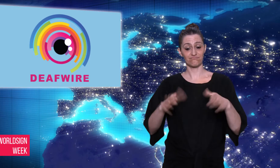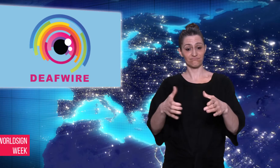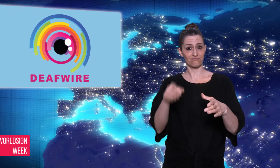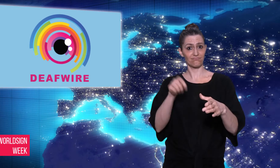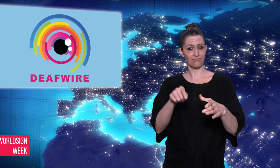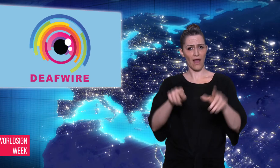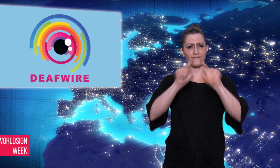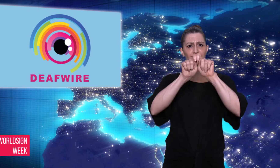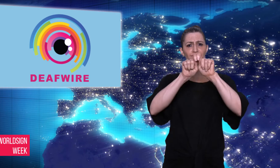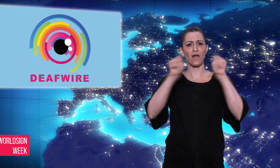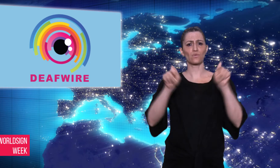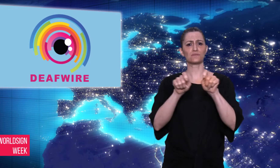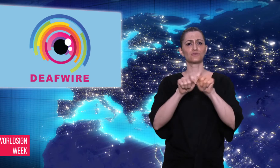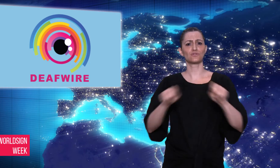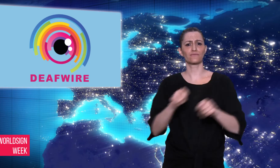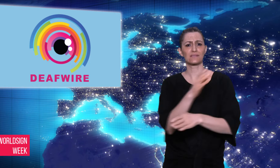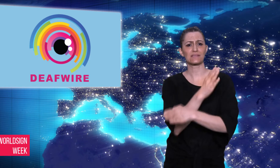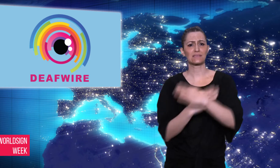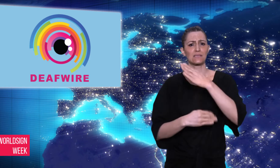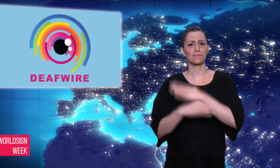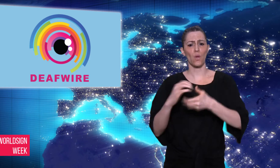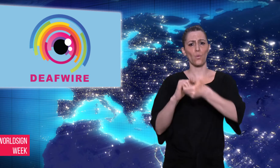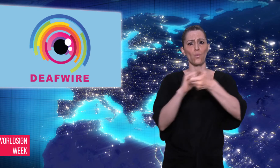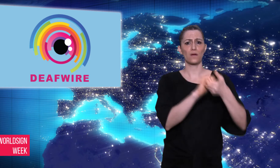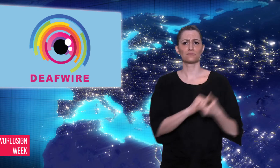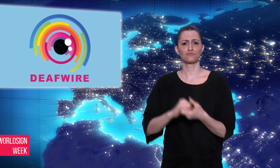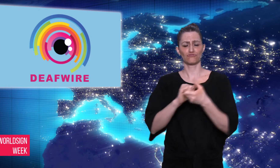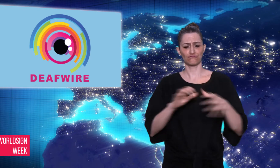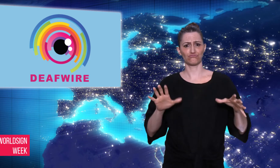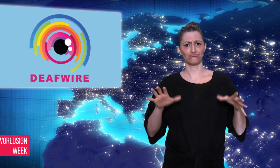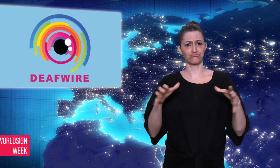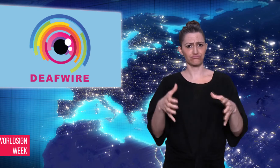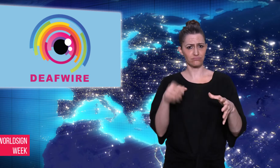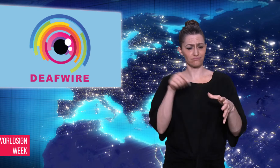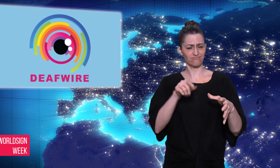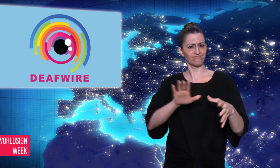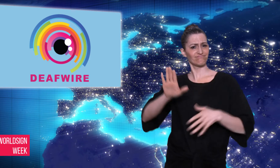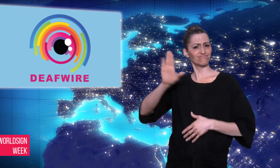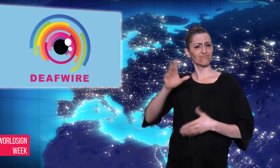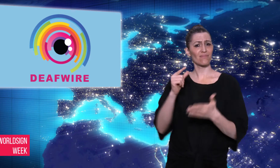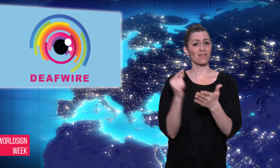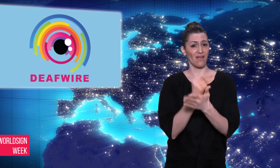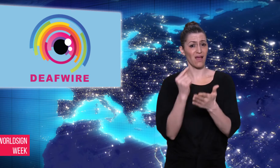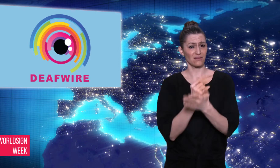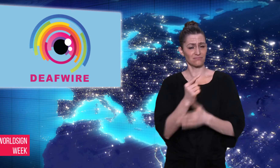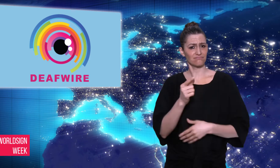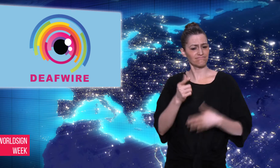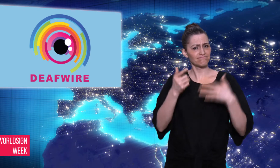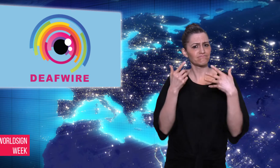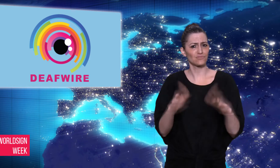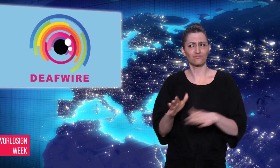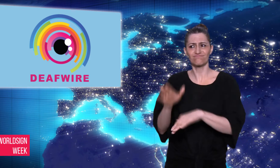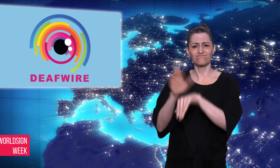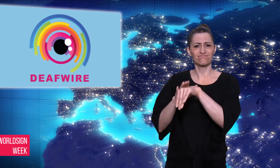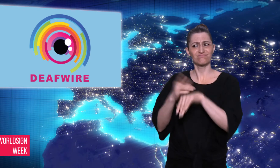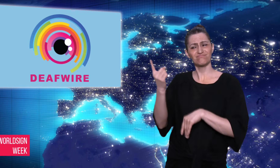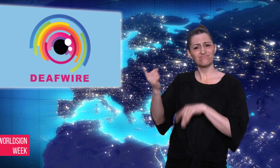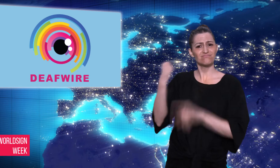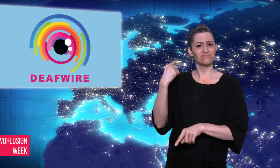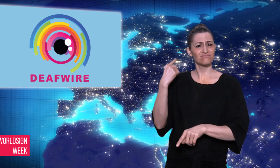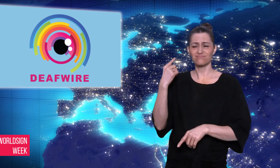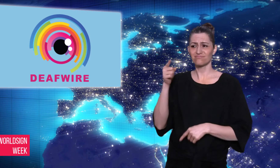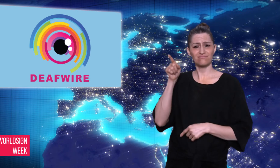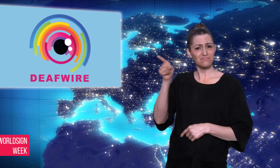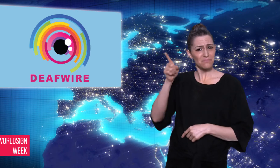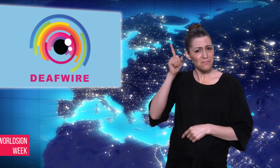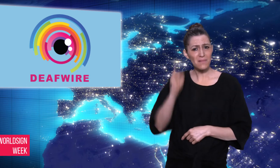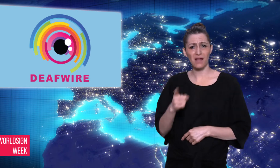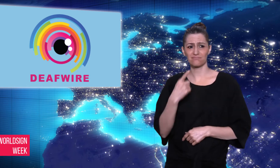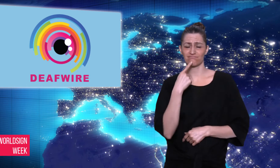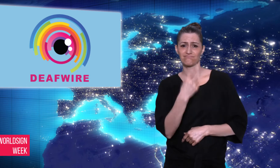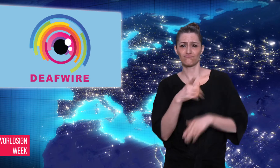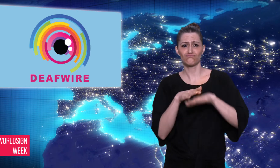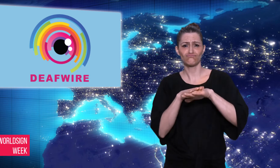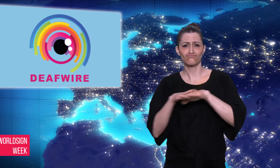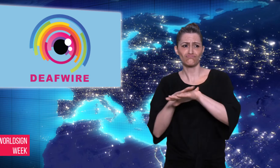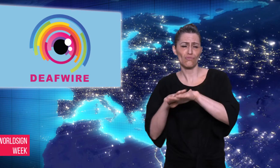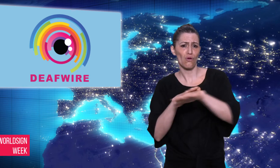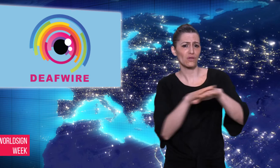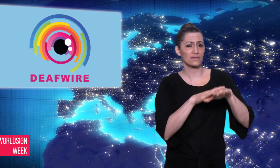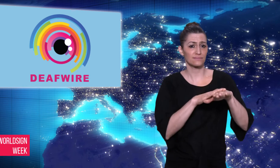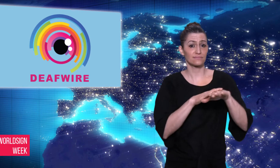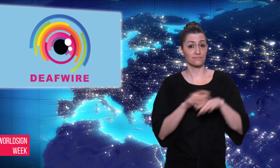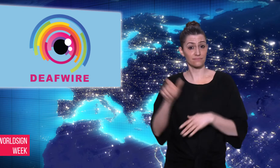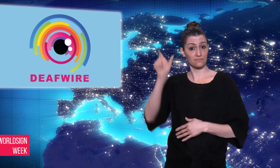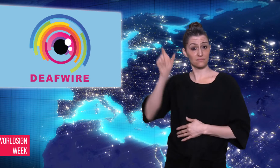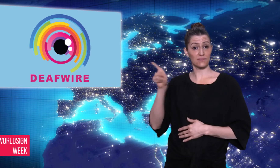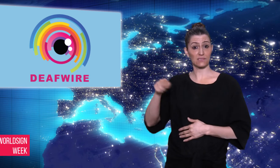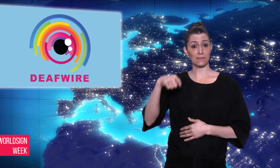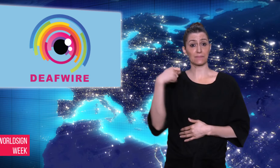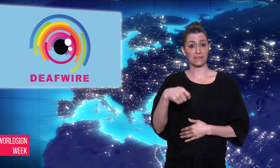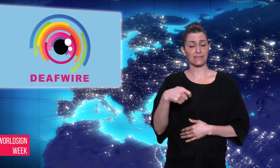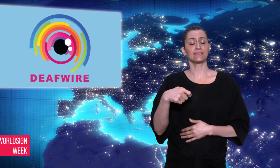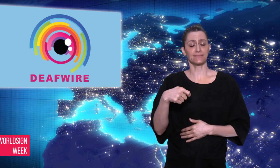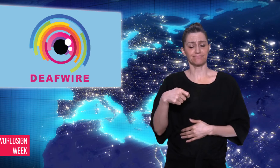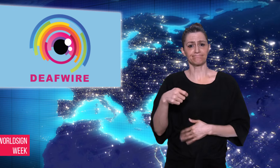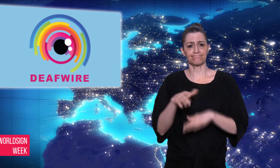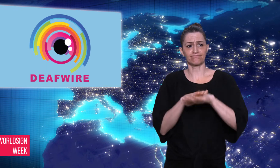The Federation of Disability Organizations in Ghana demanded